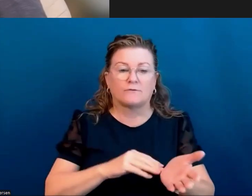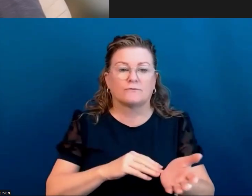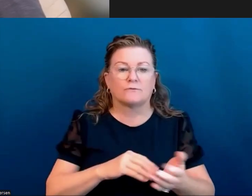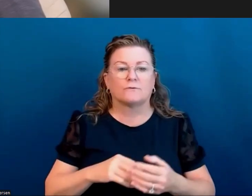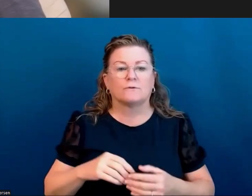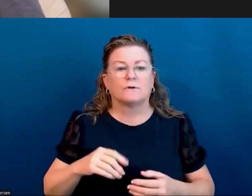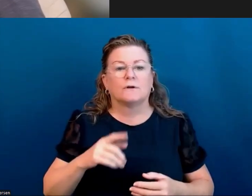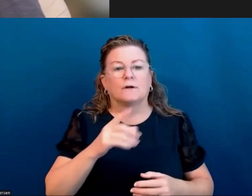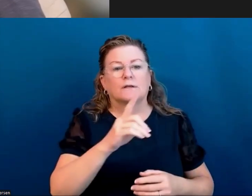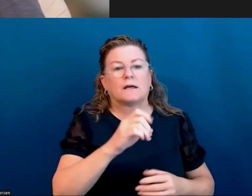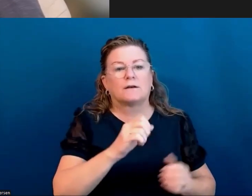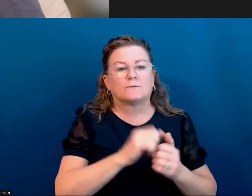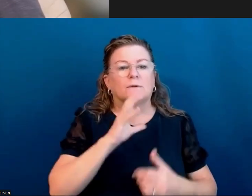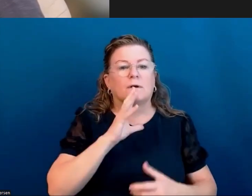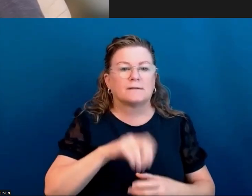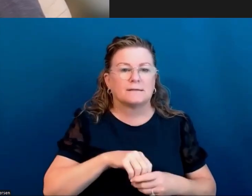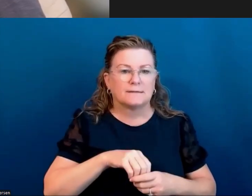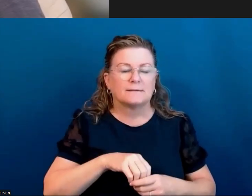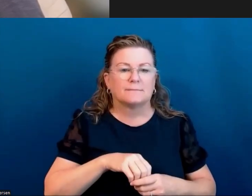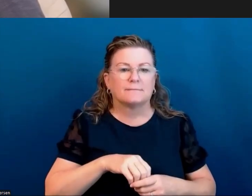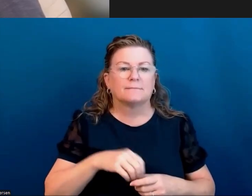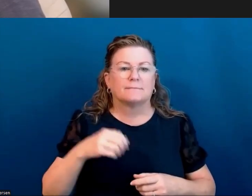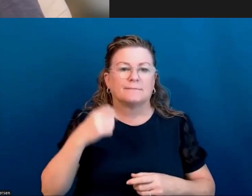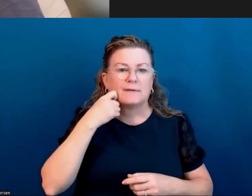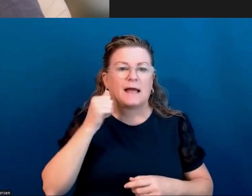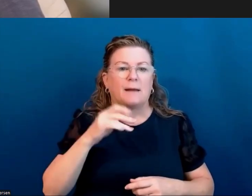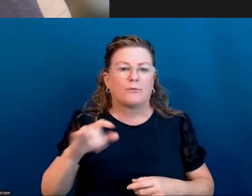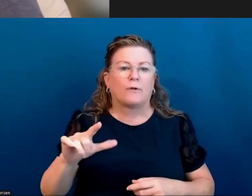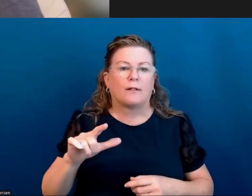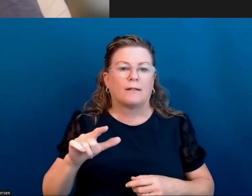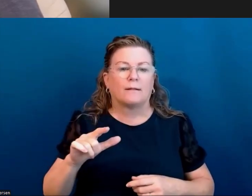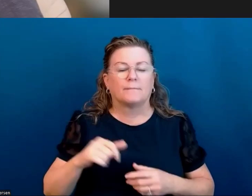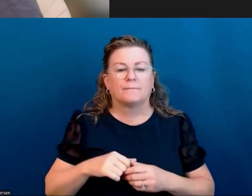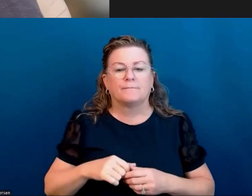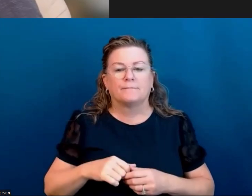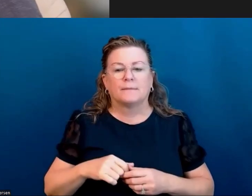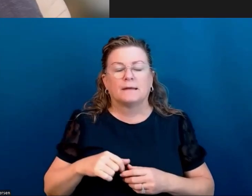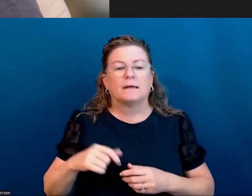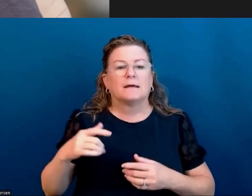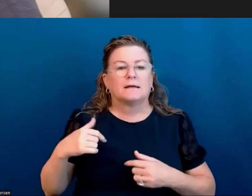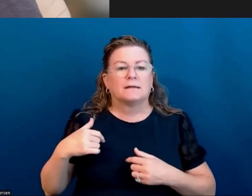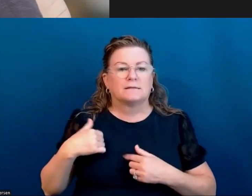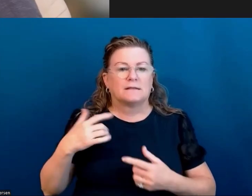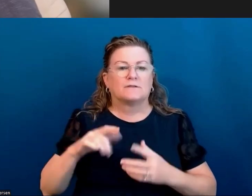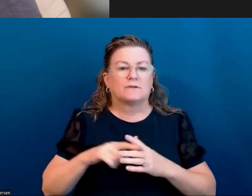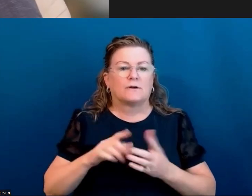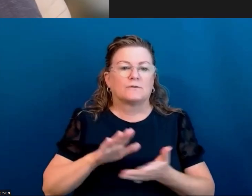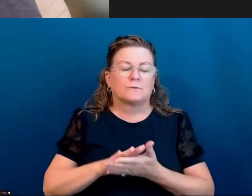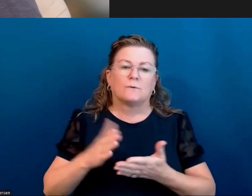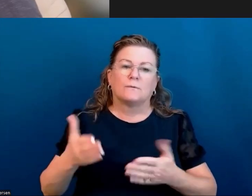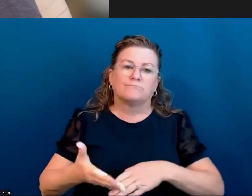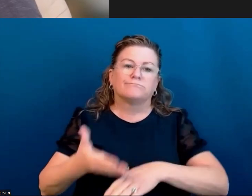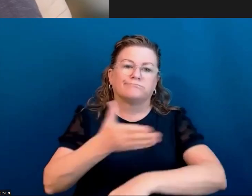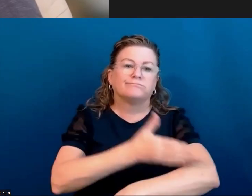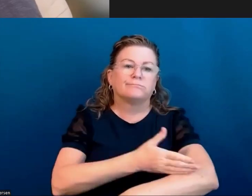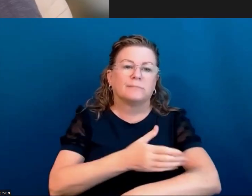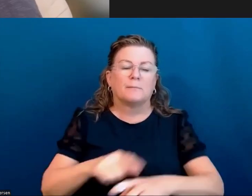got diagnosed with autism this April, and since she started school, she's doing a lot better, but like, in her